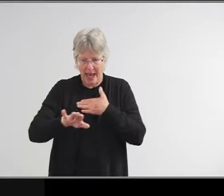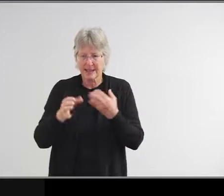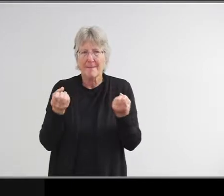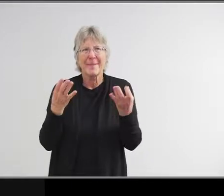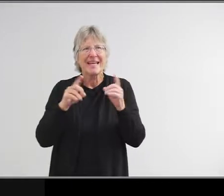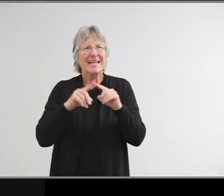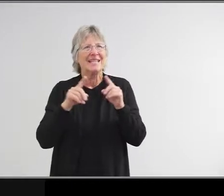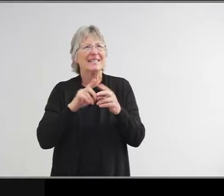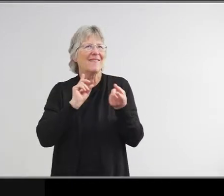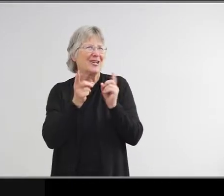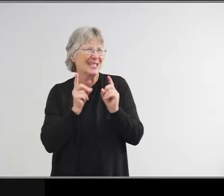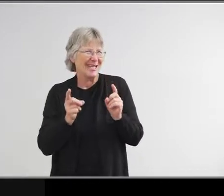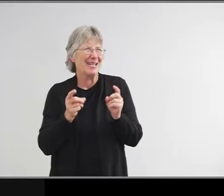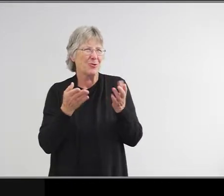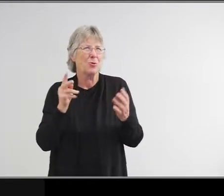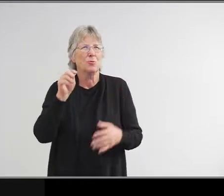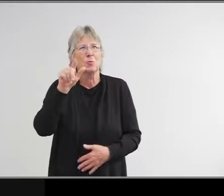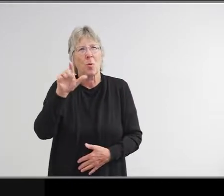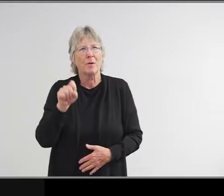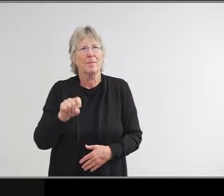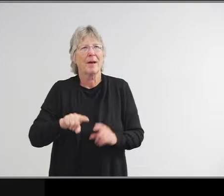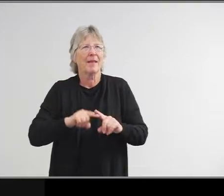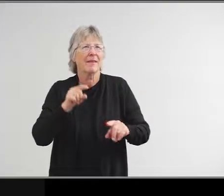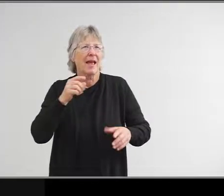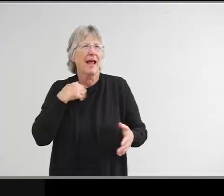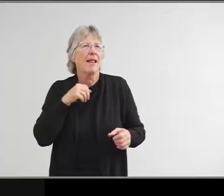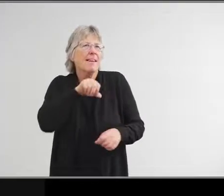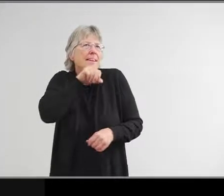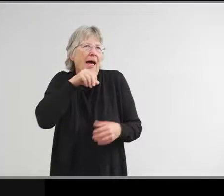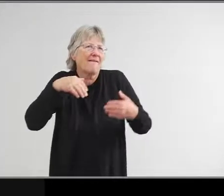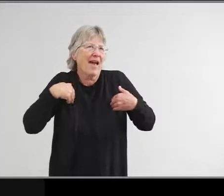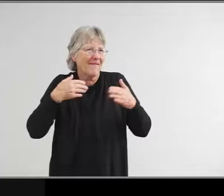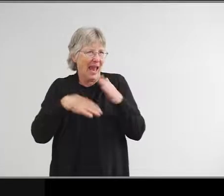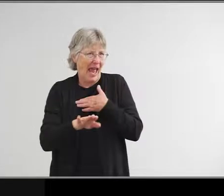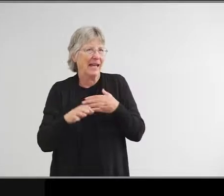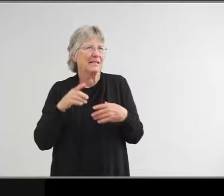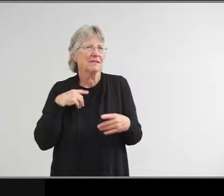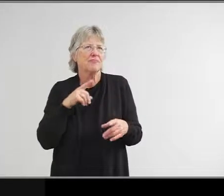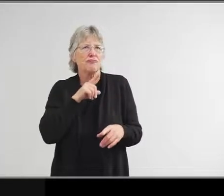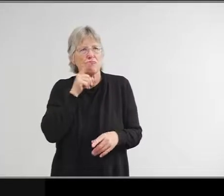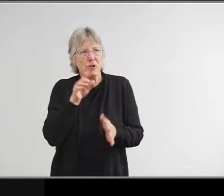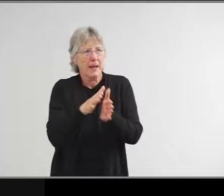they love having access to physical books. Our students have also recently benefited